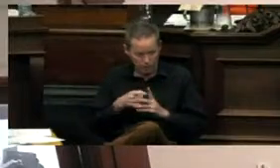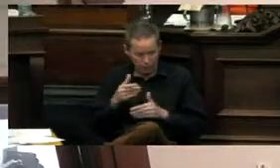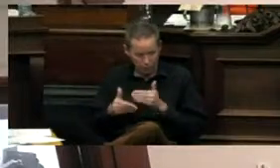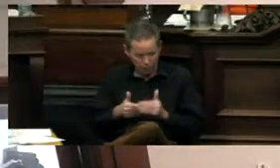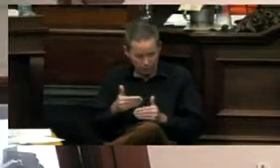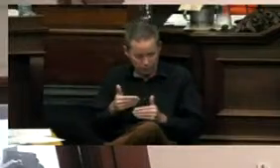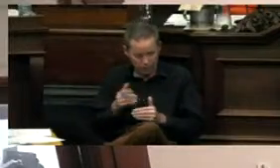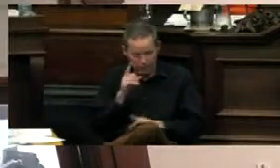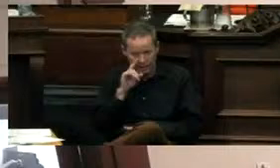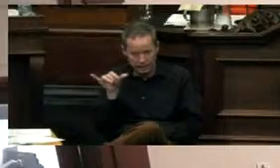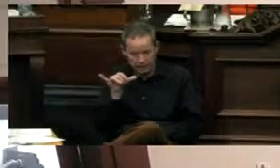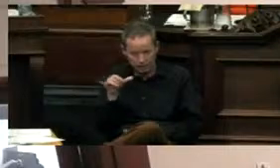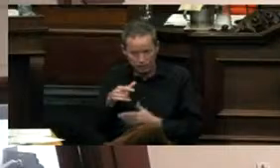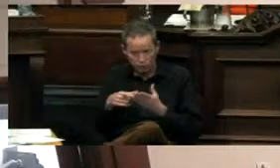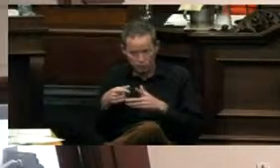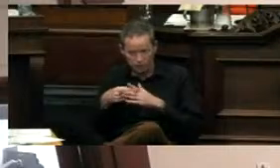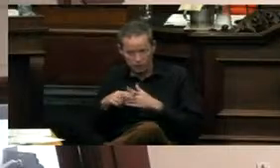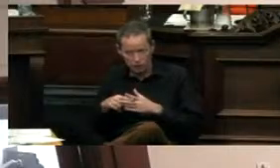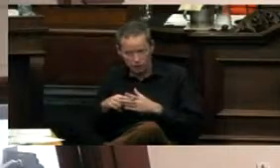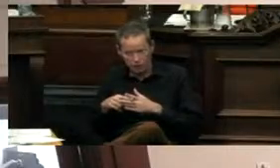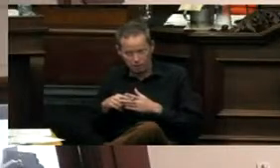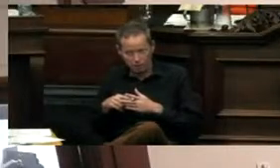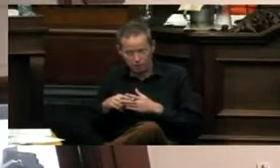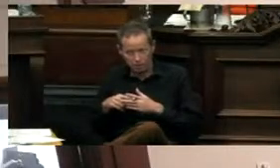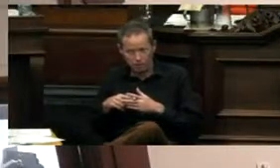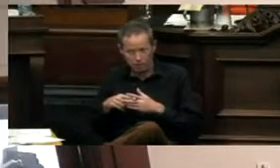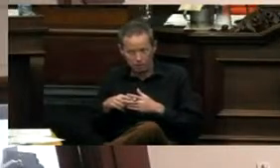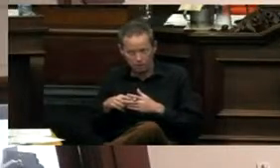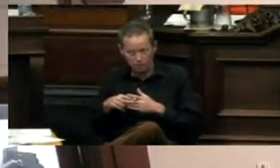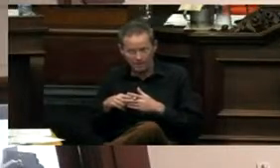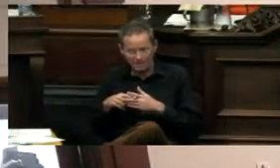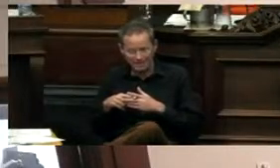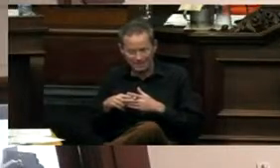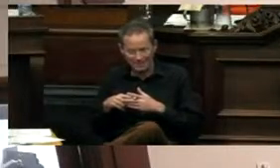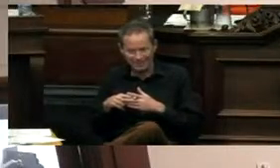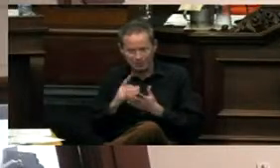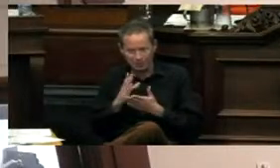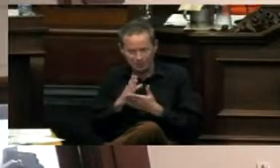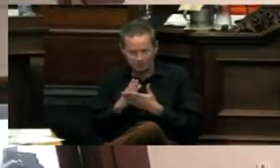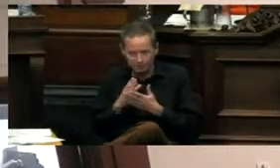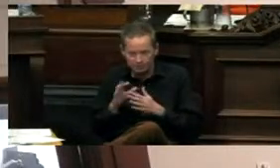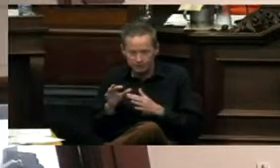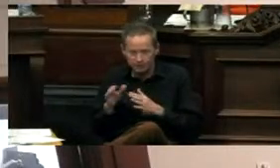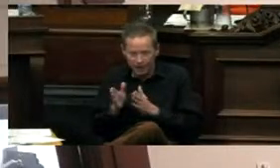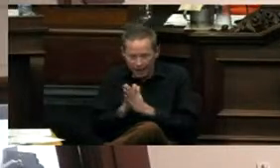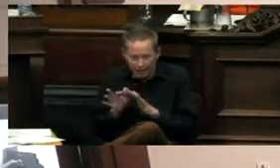they can just say conflict. Are you going to be willing to initiate a process similar to